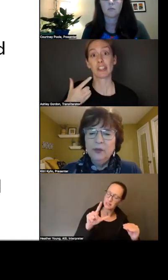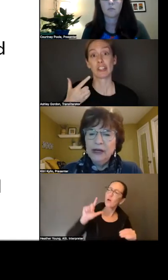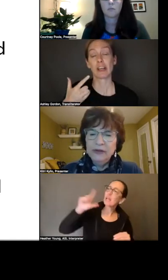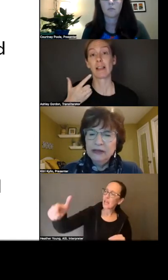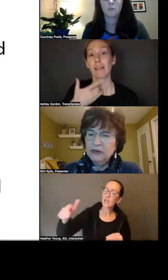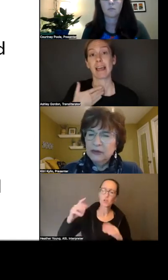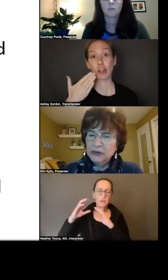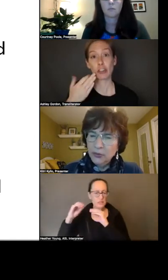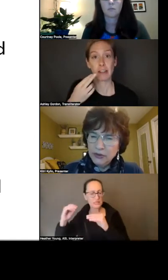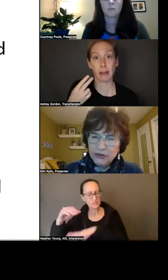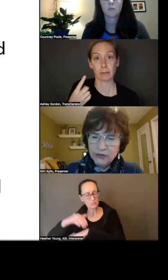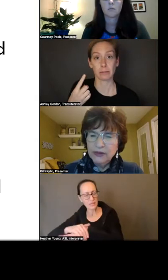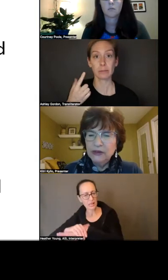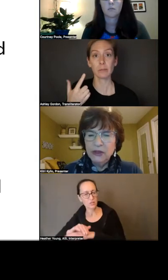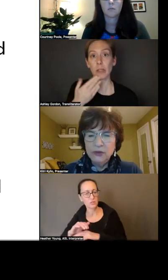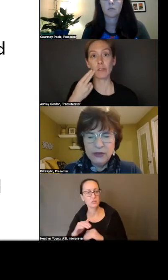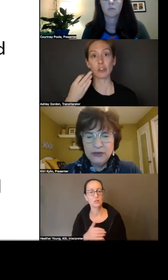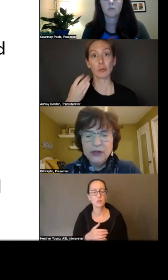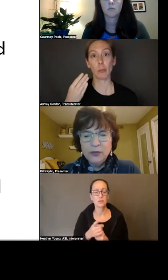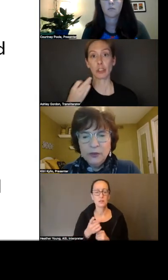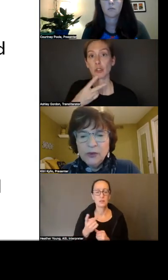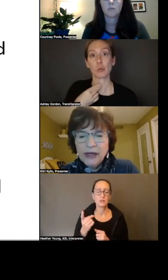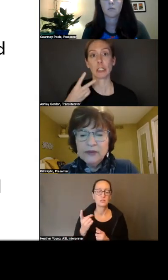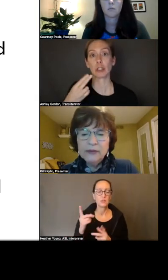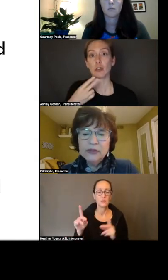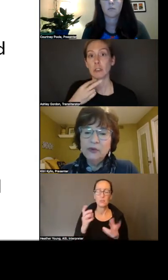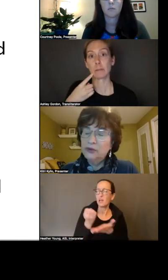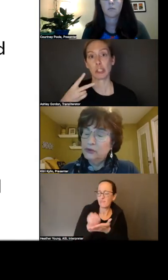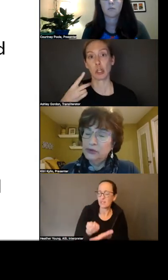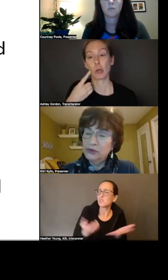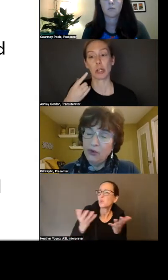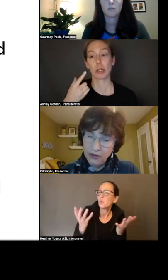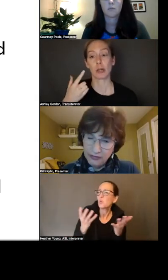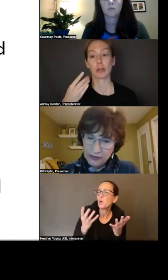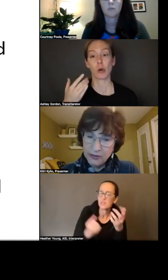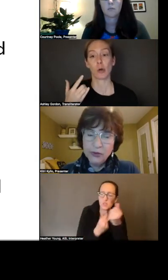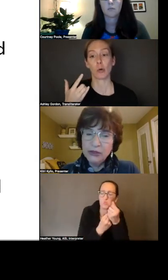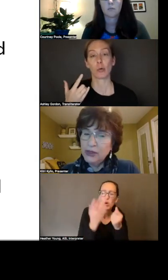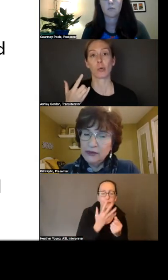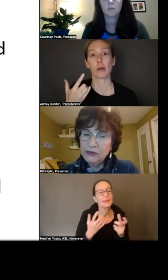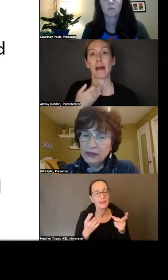What evidence supports using Cued Speech? We won't have time to go into all of these, but we're going to try to address